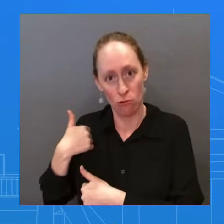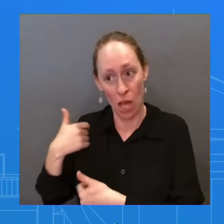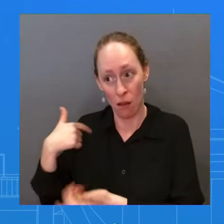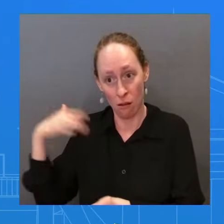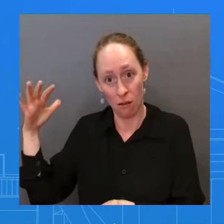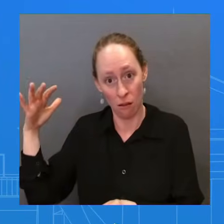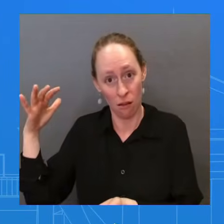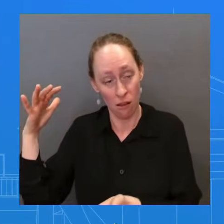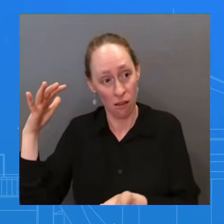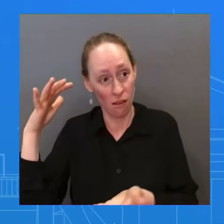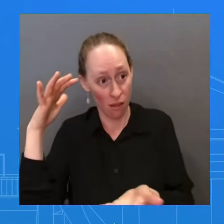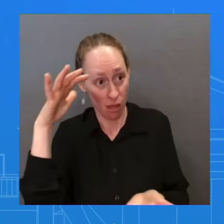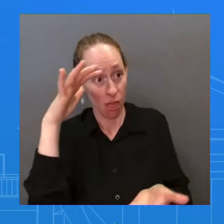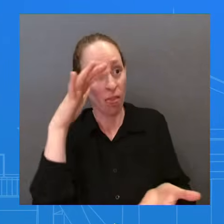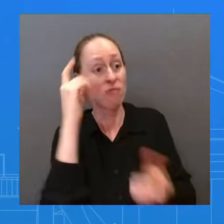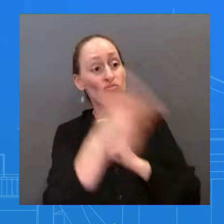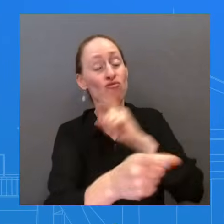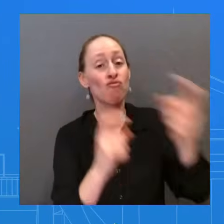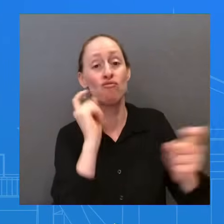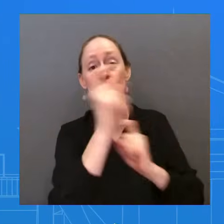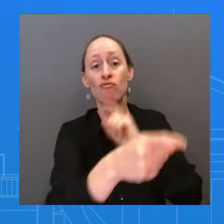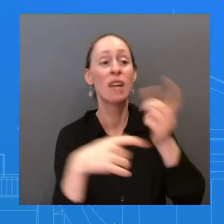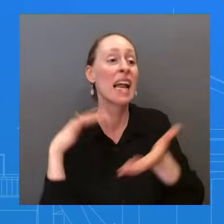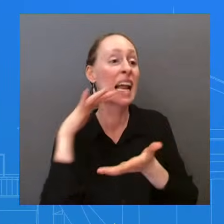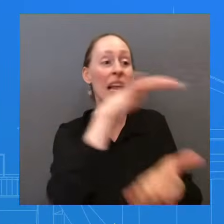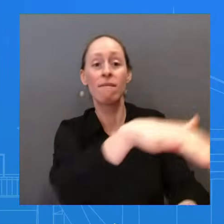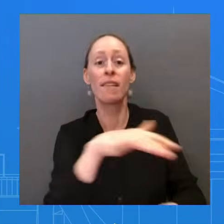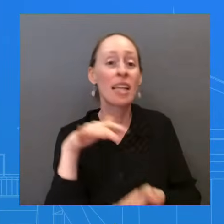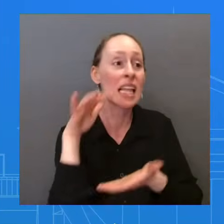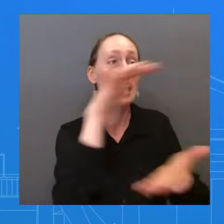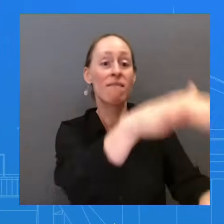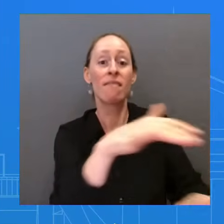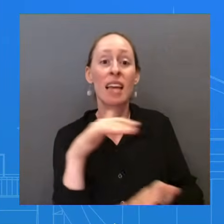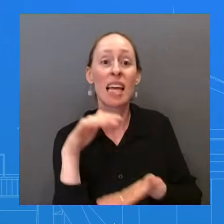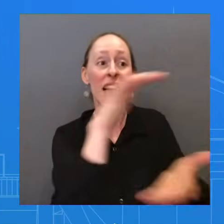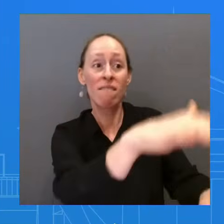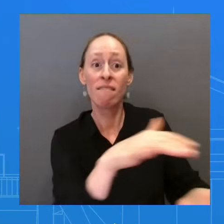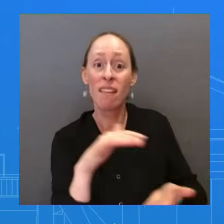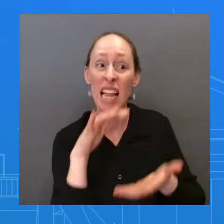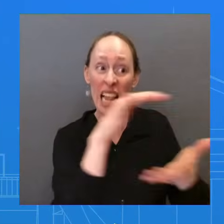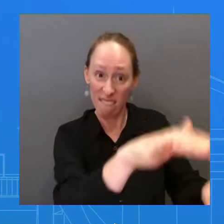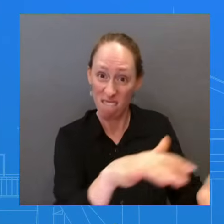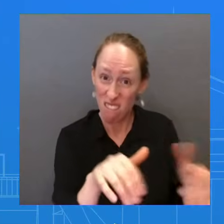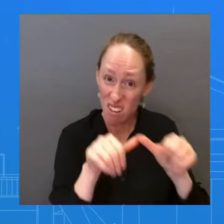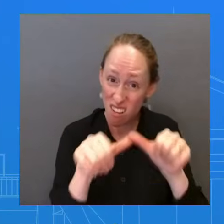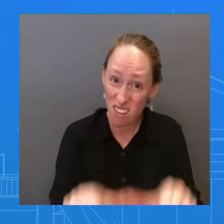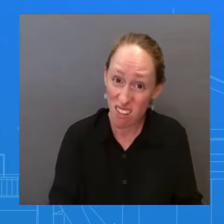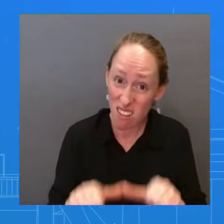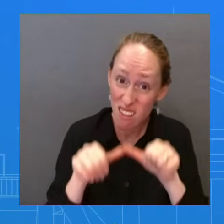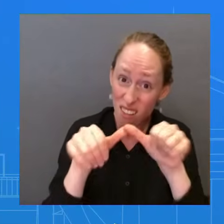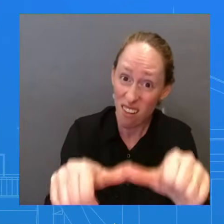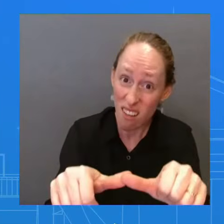instead of being made by our President? Mr. Kirby: These decisions are being made by, certainly, the Commander-in-Chief,